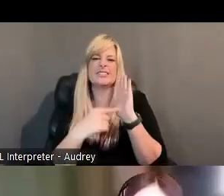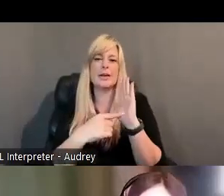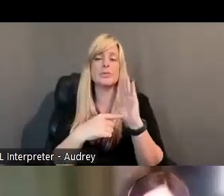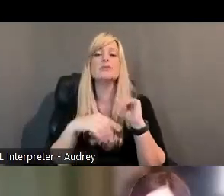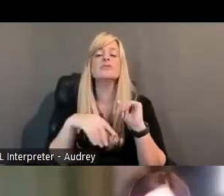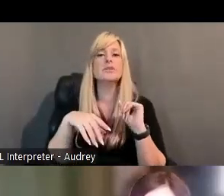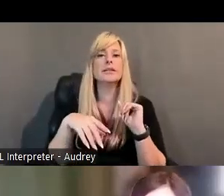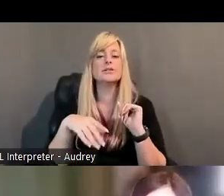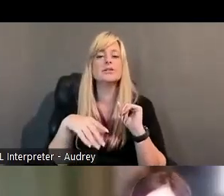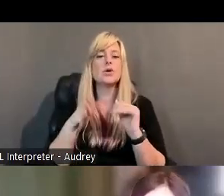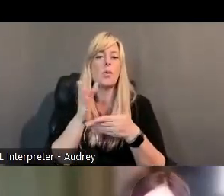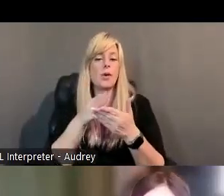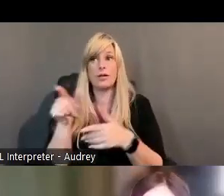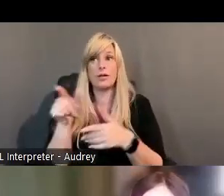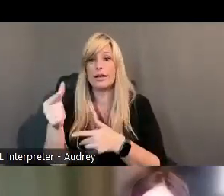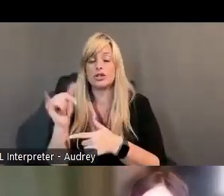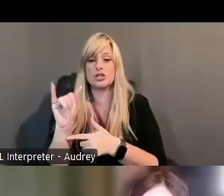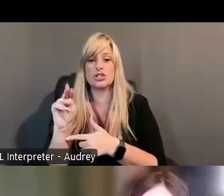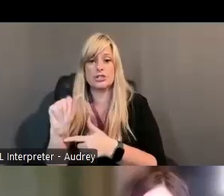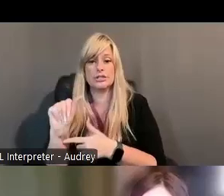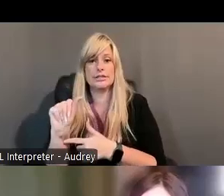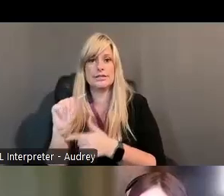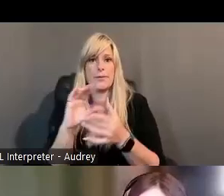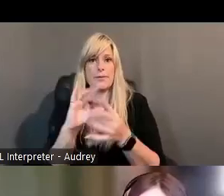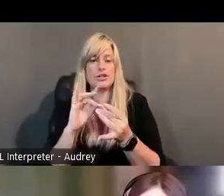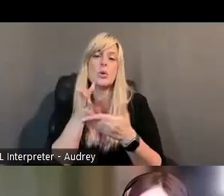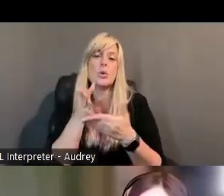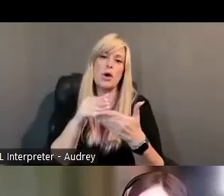a portion like Gina said, of our videos are animated like this one,